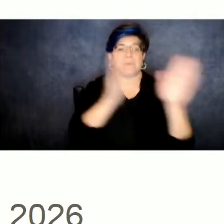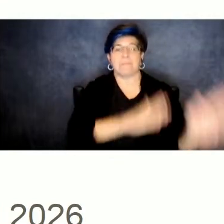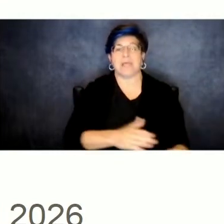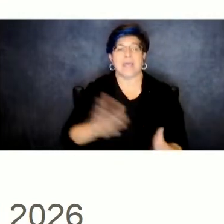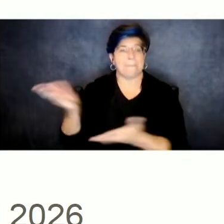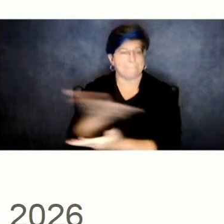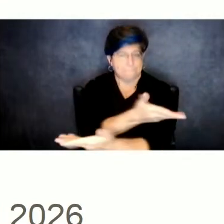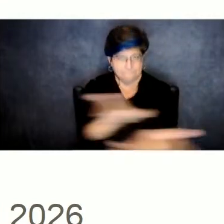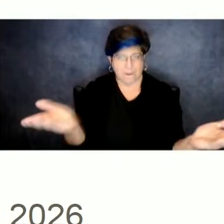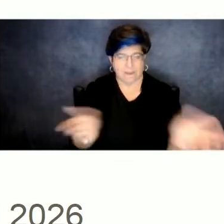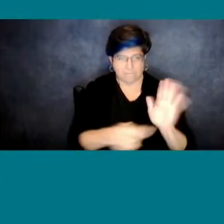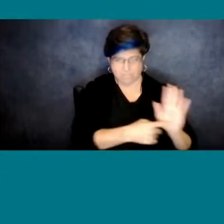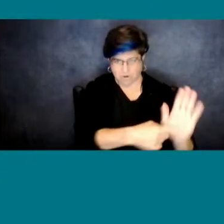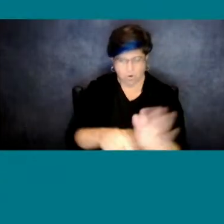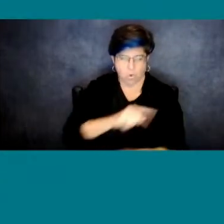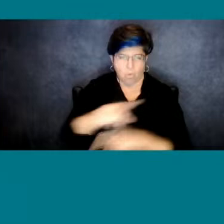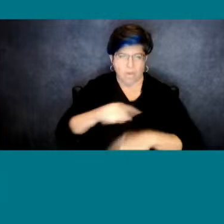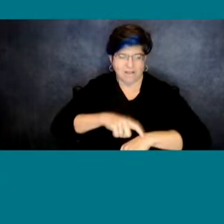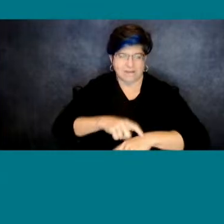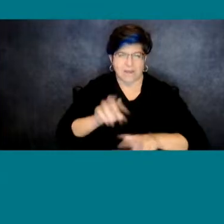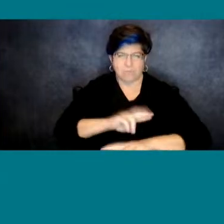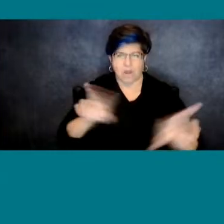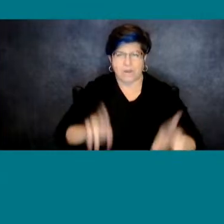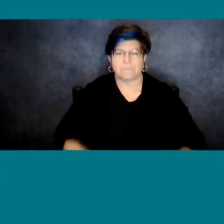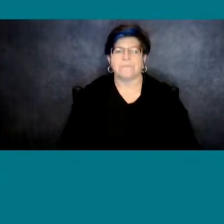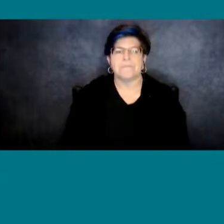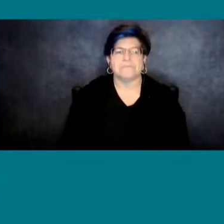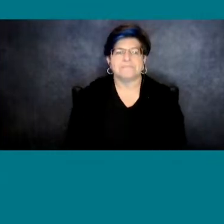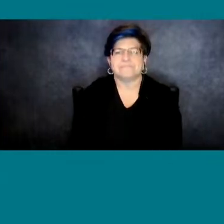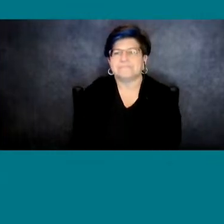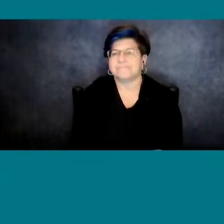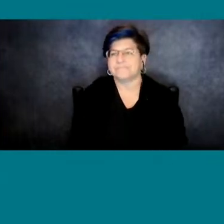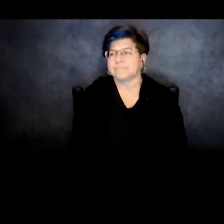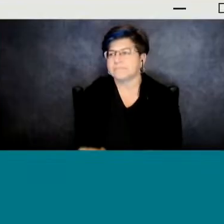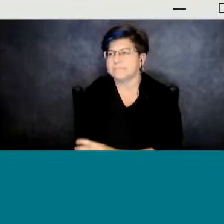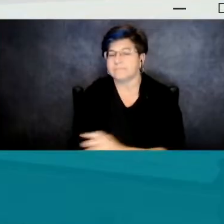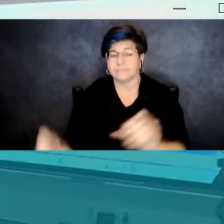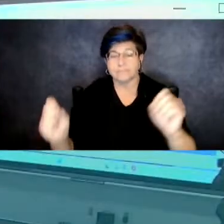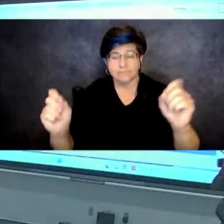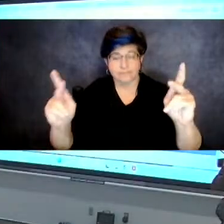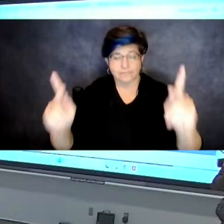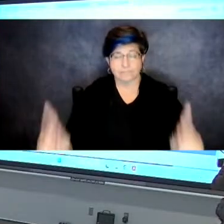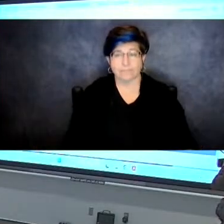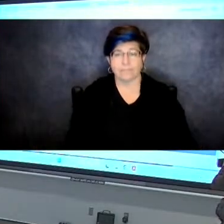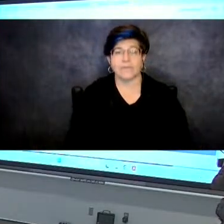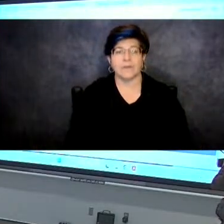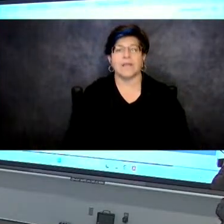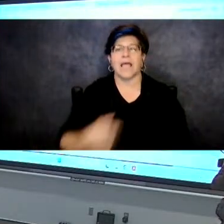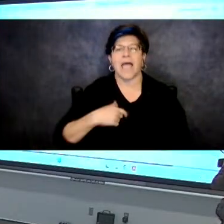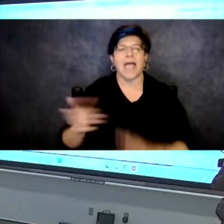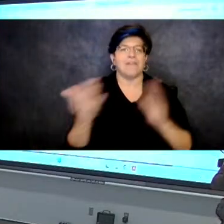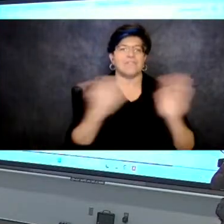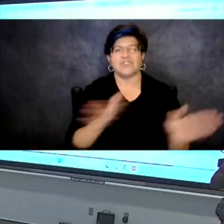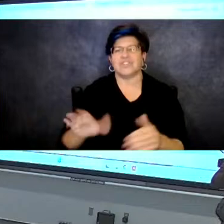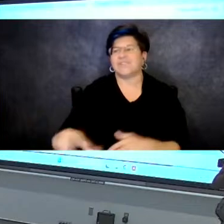COMMUNITY HEALTH IMPROVEMENT PLAN BACK TO YOU GUYS AS WELL